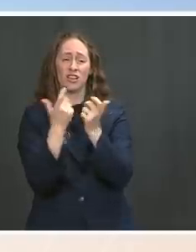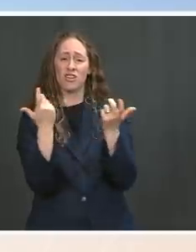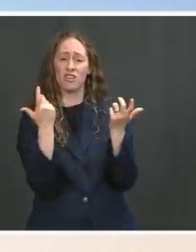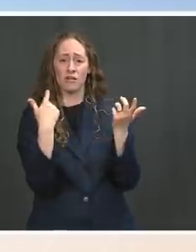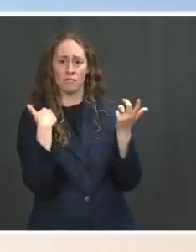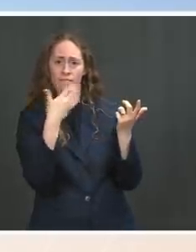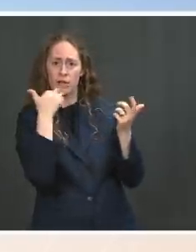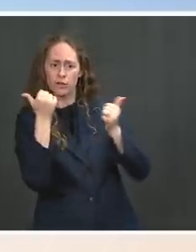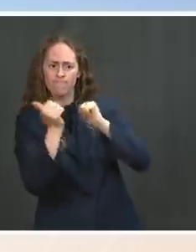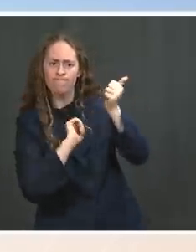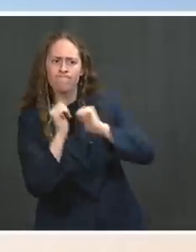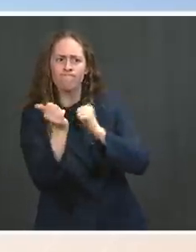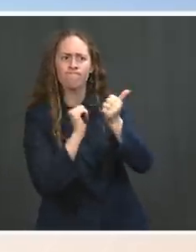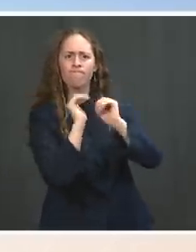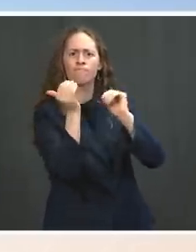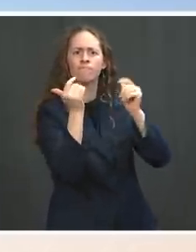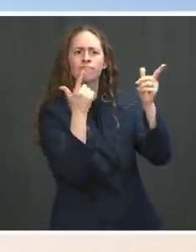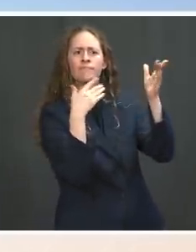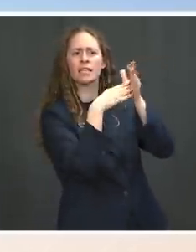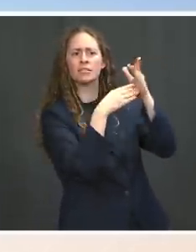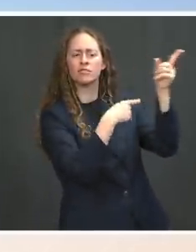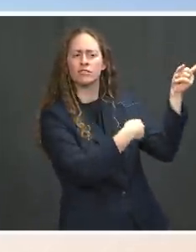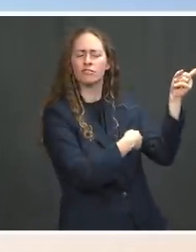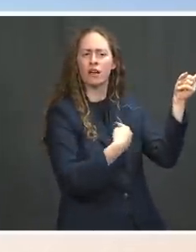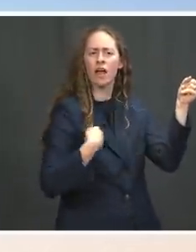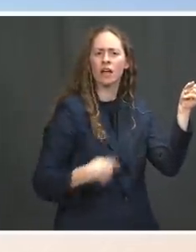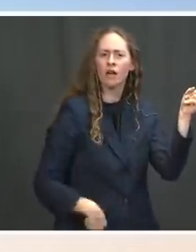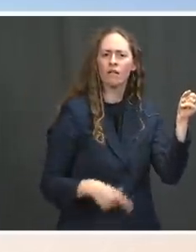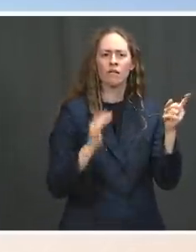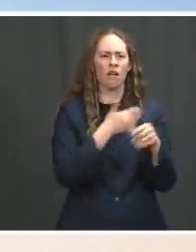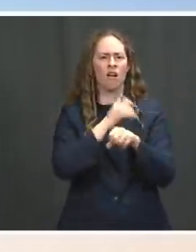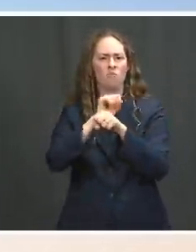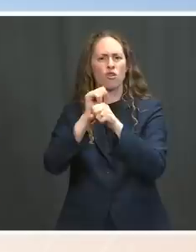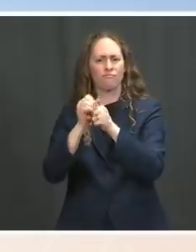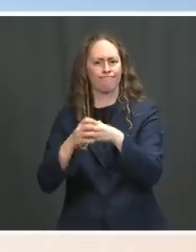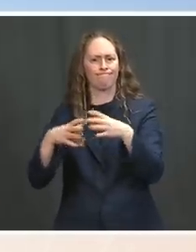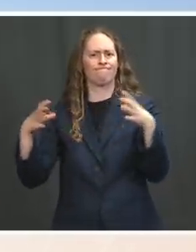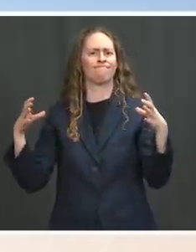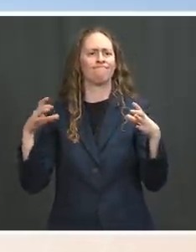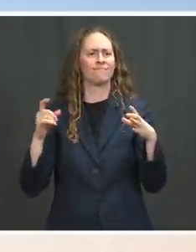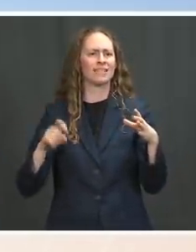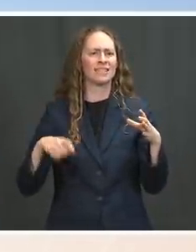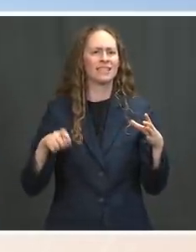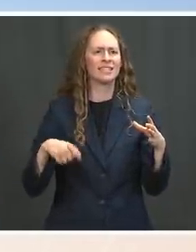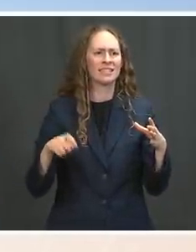And they're not waiting for the resolution of a leadership fight.